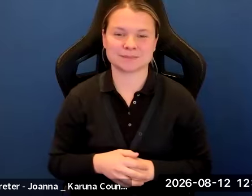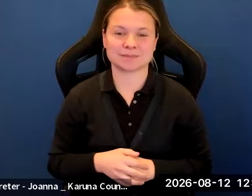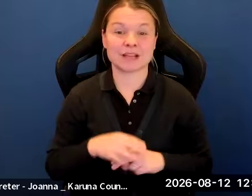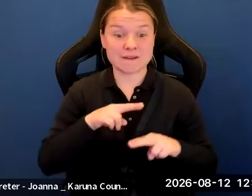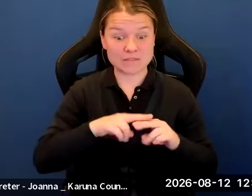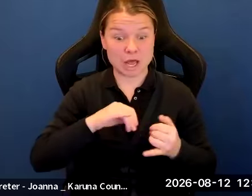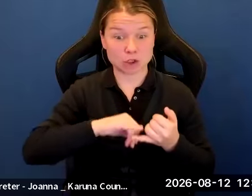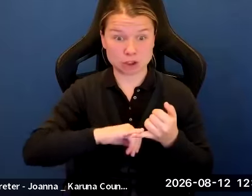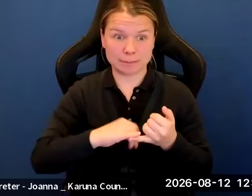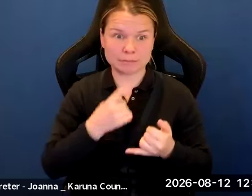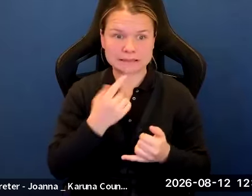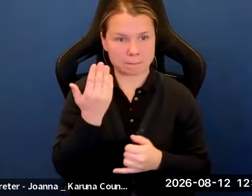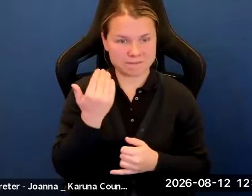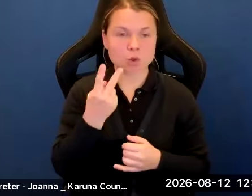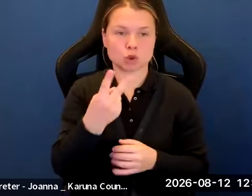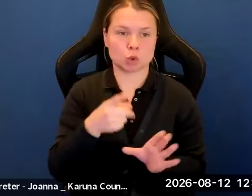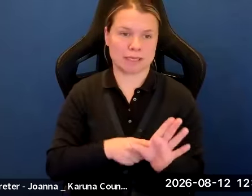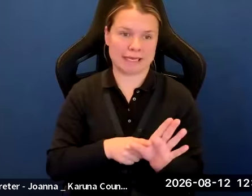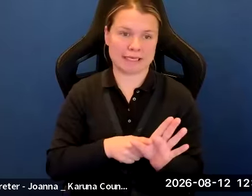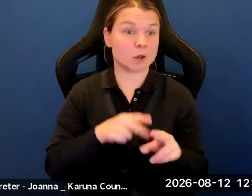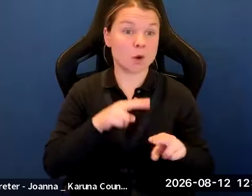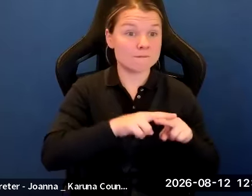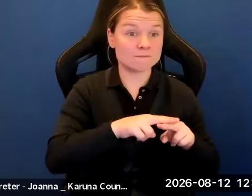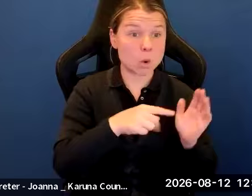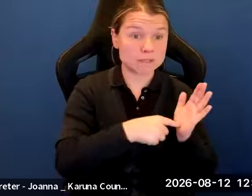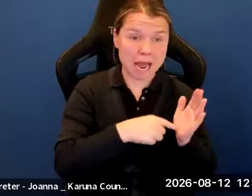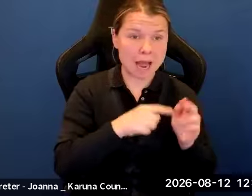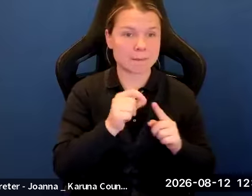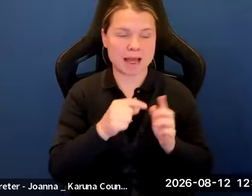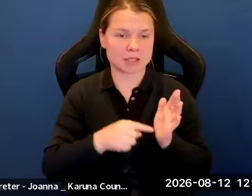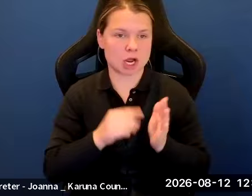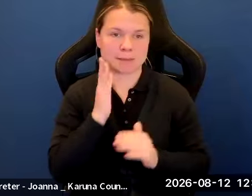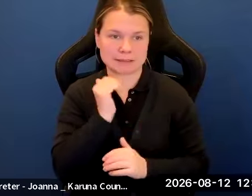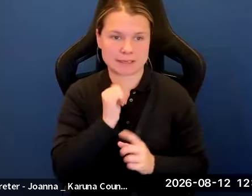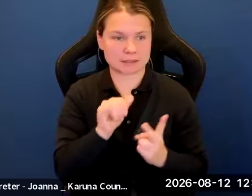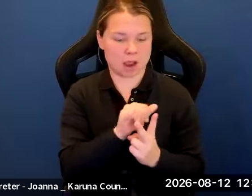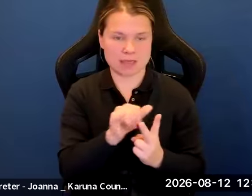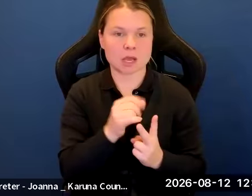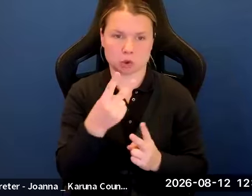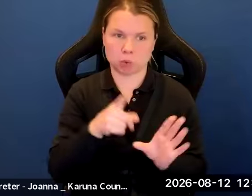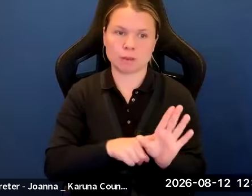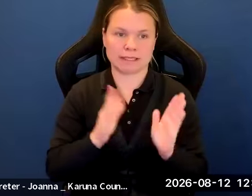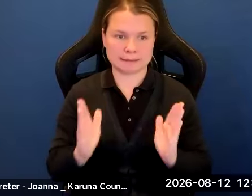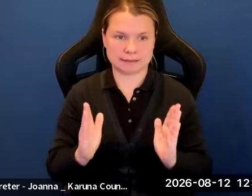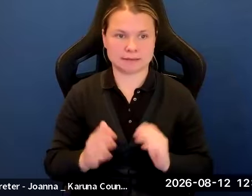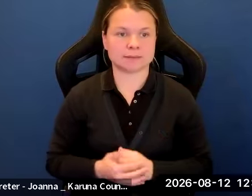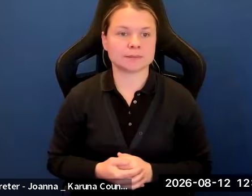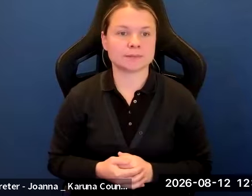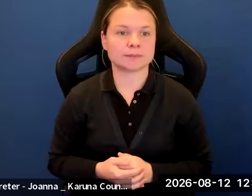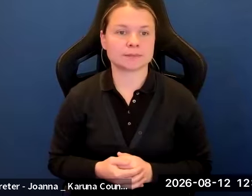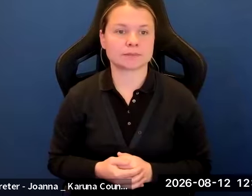November and finish two years later in November '28. So the Fellowship will go for two years, regardless of whether